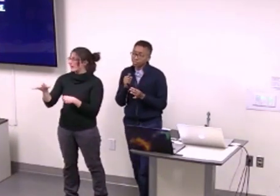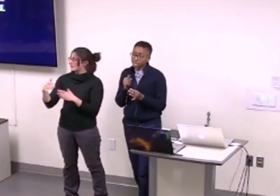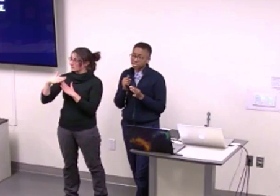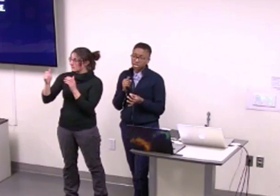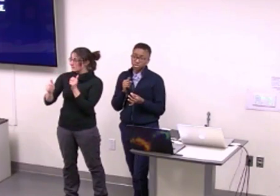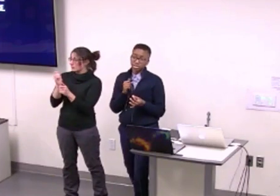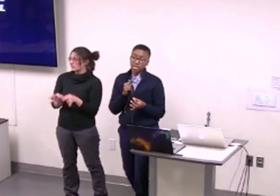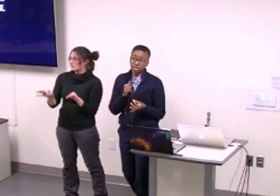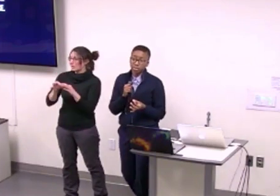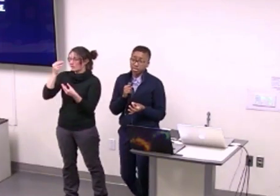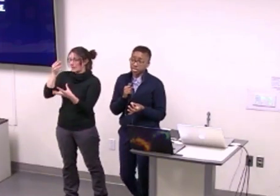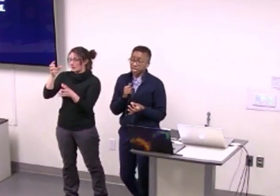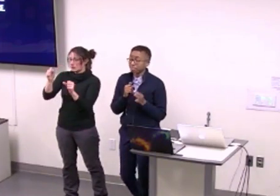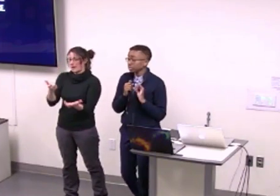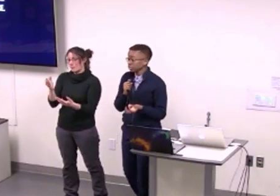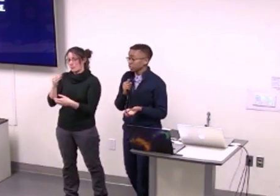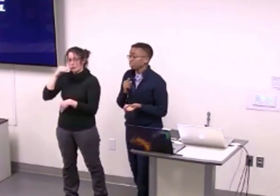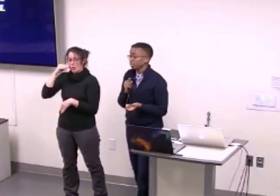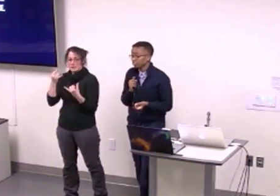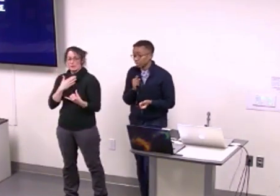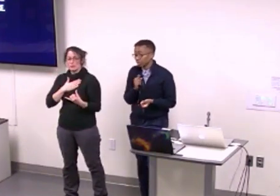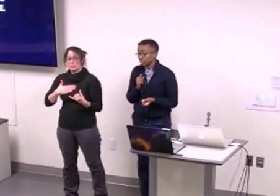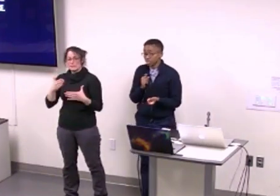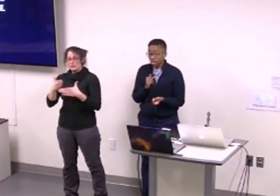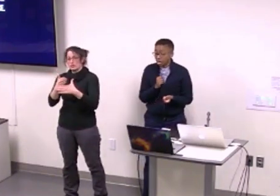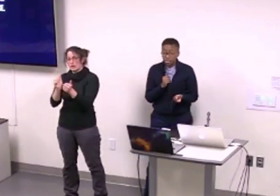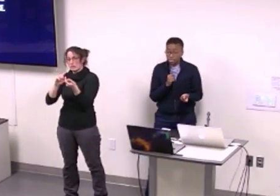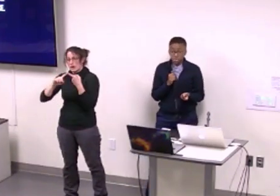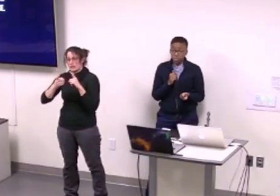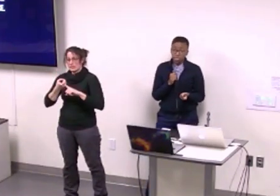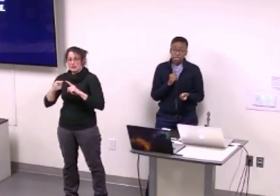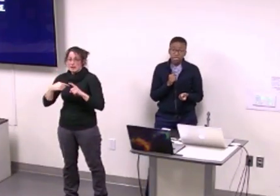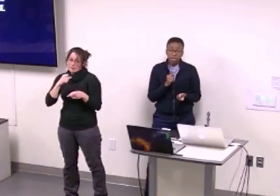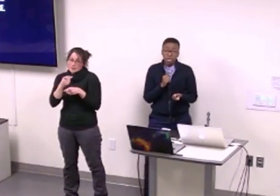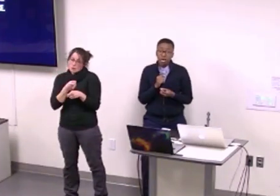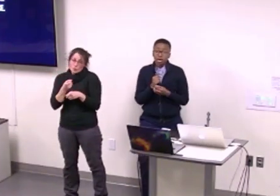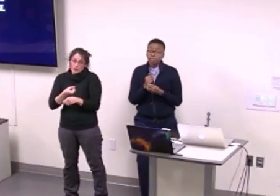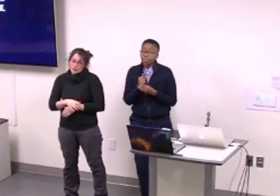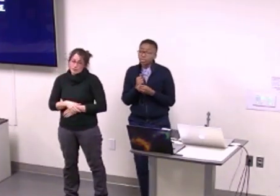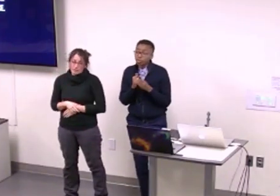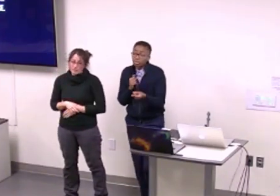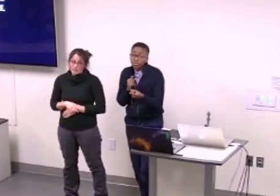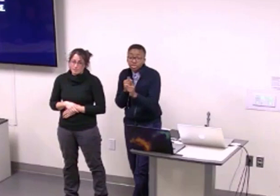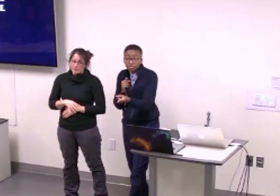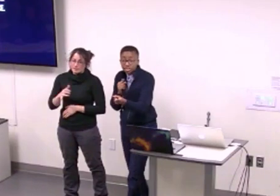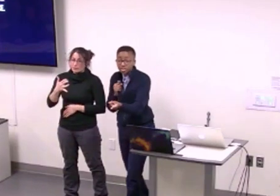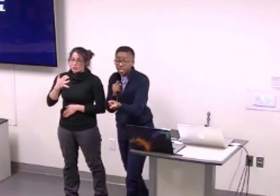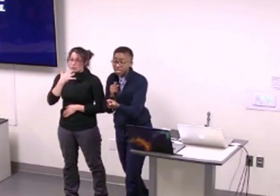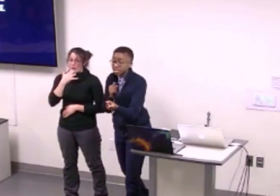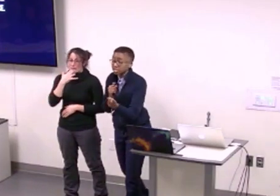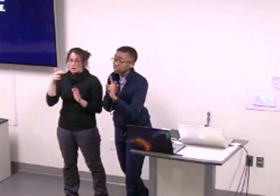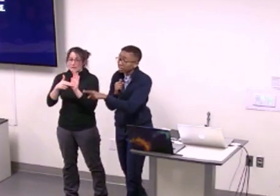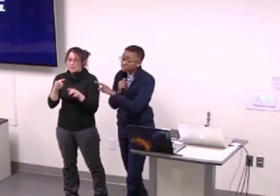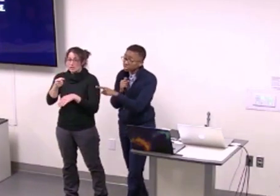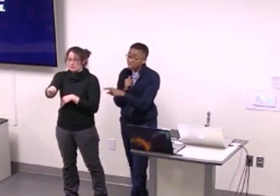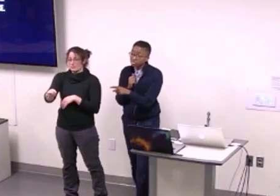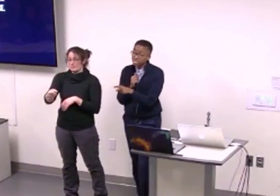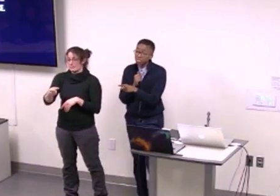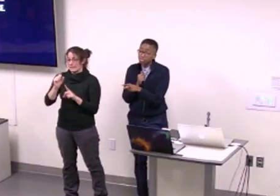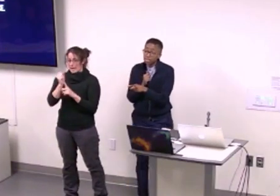that you can take away today. Please share it with a friend. I'm not joking. The wrongful conviction cases, especially around deaf people.